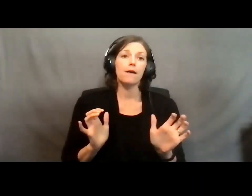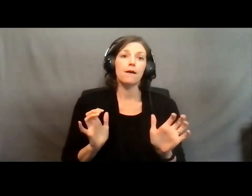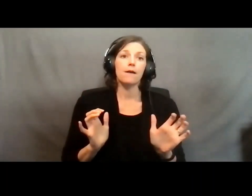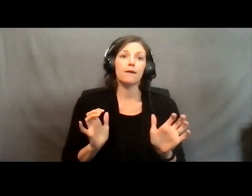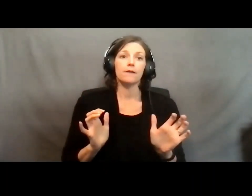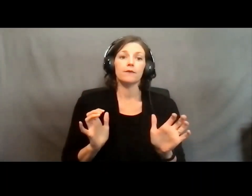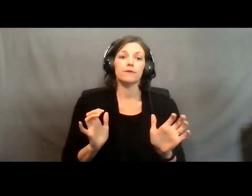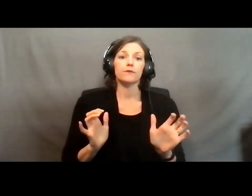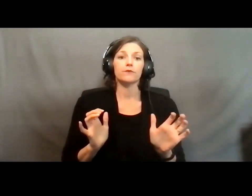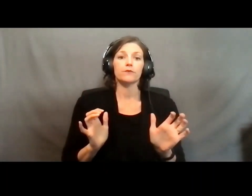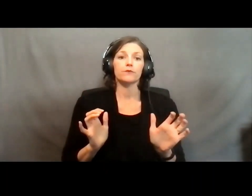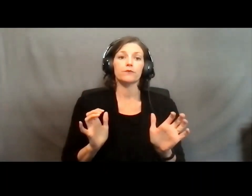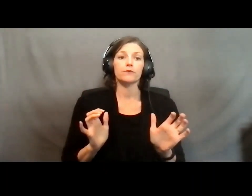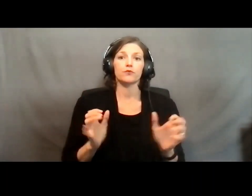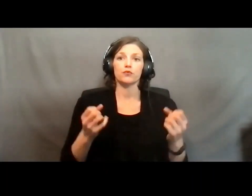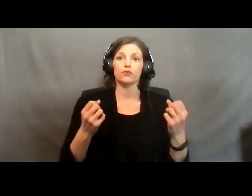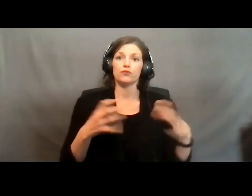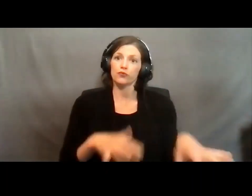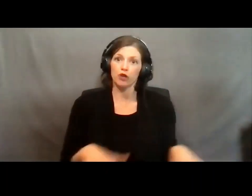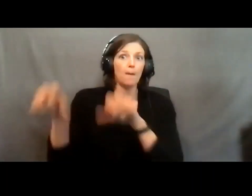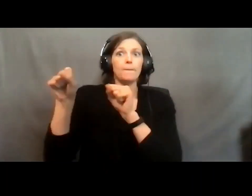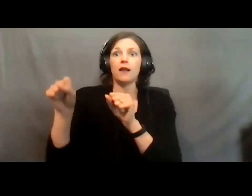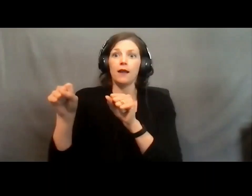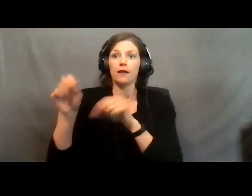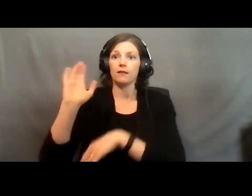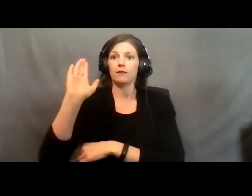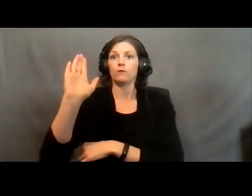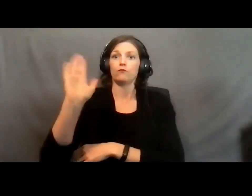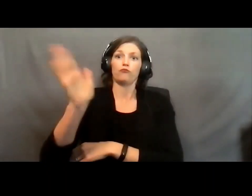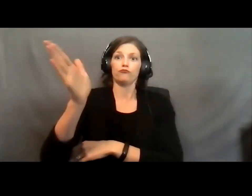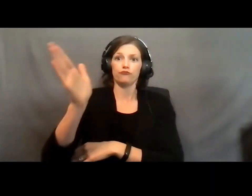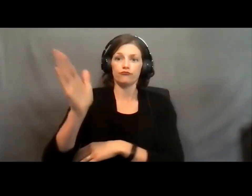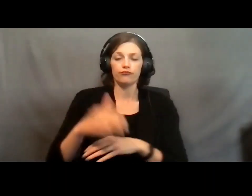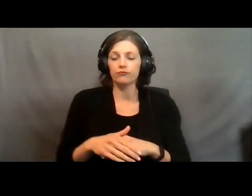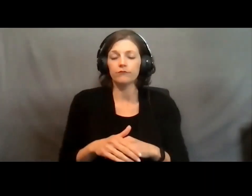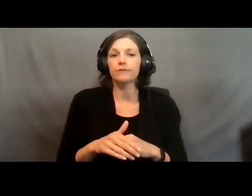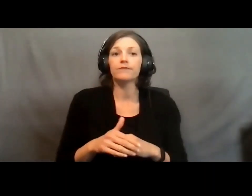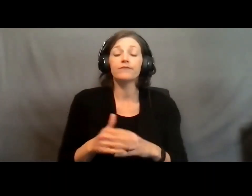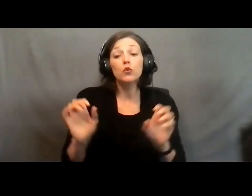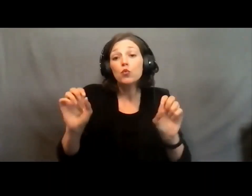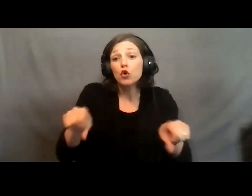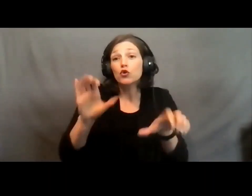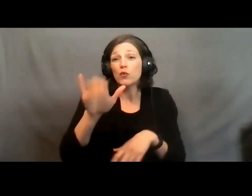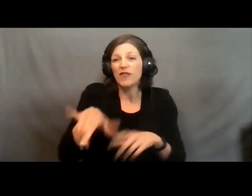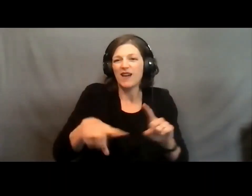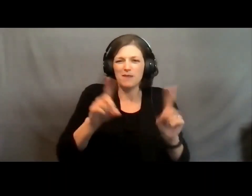13:42:04 , dominated by presentation, which you could do but you would be losing that